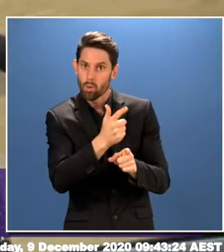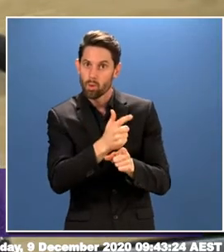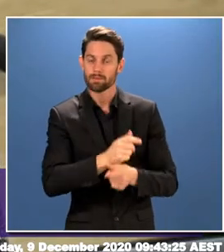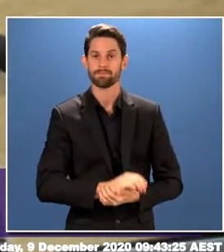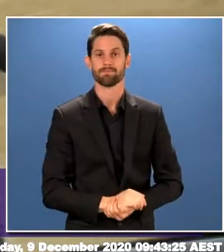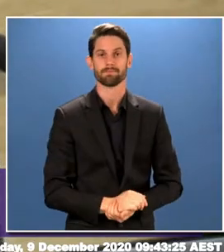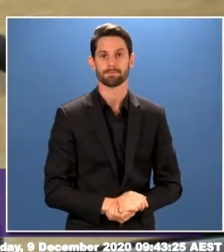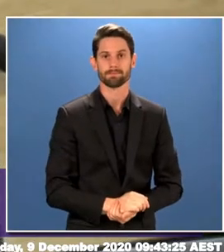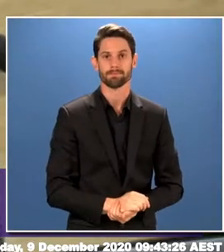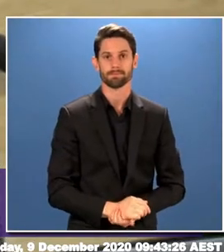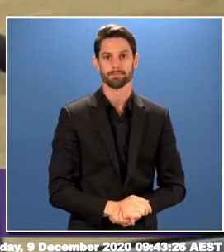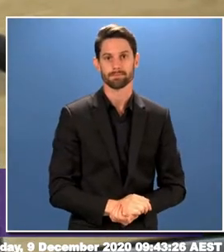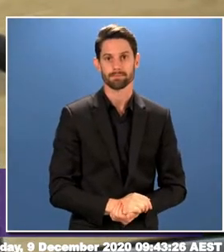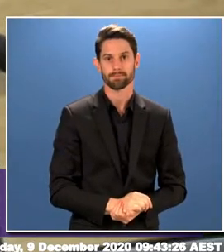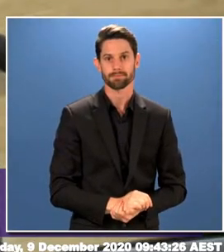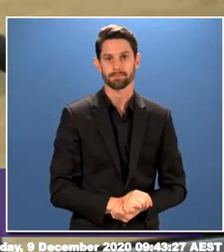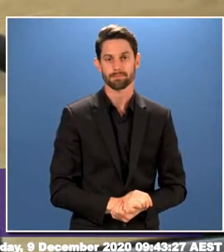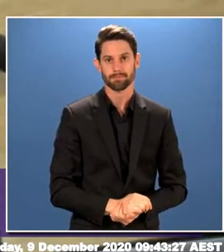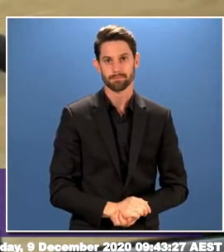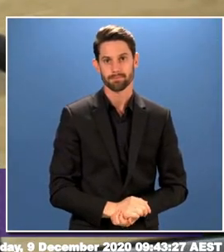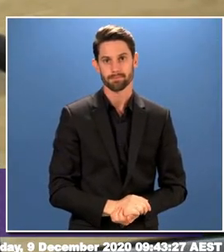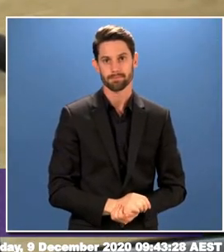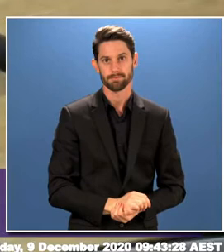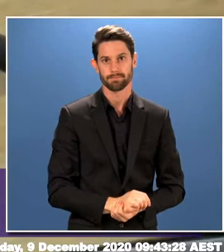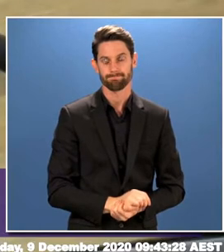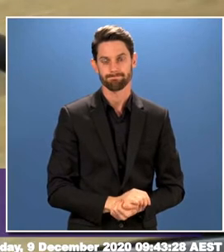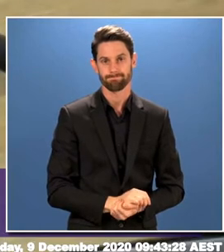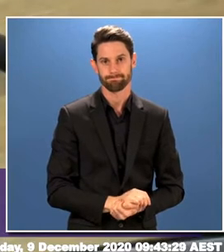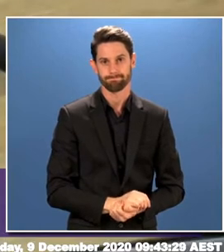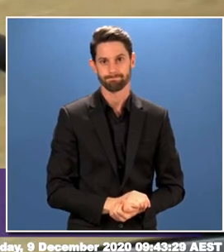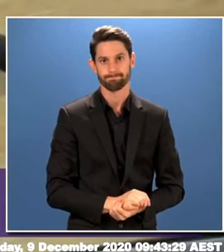So, overarching, young people when discussing what employment meant to